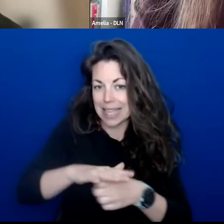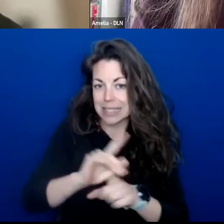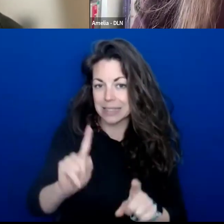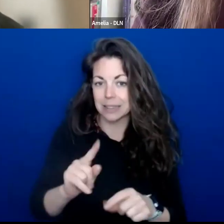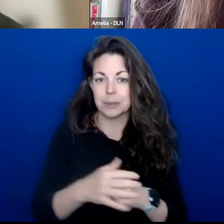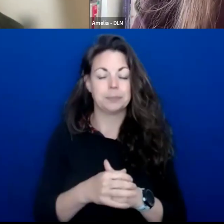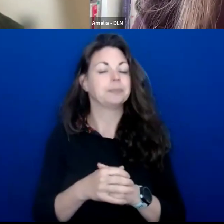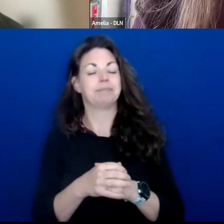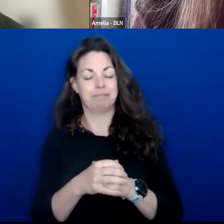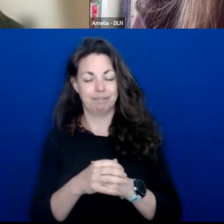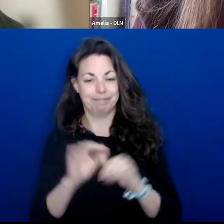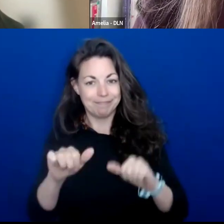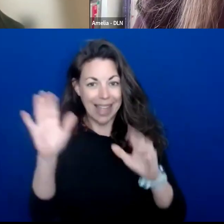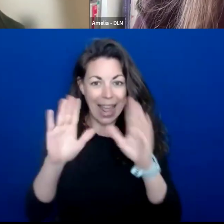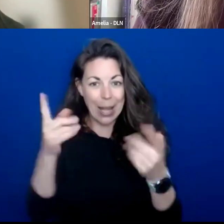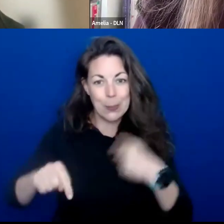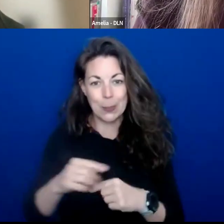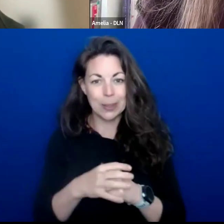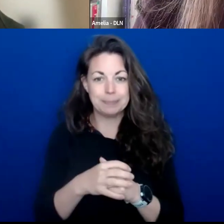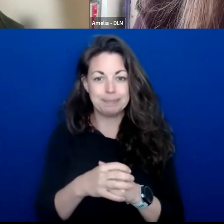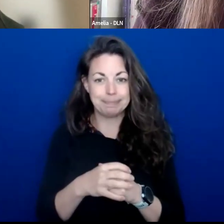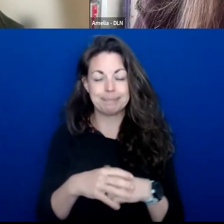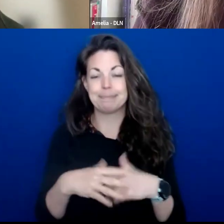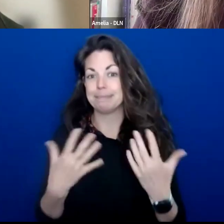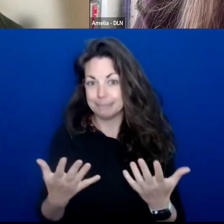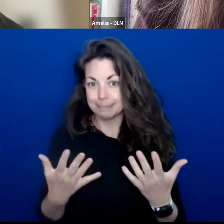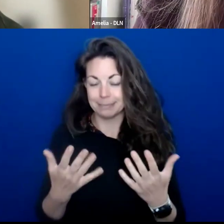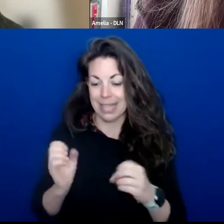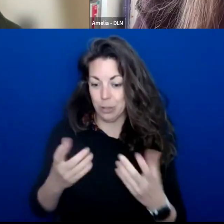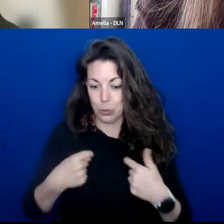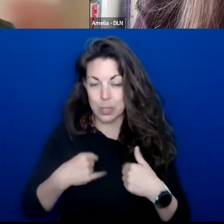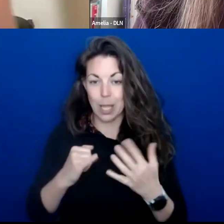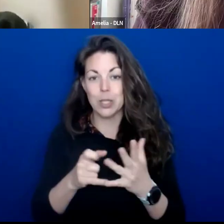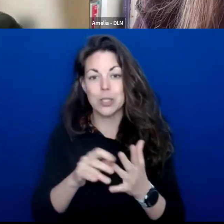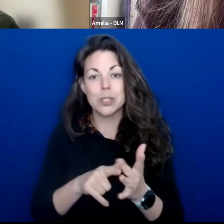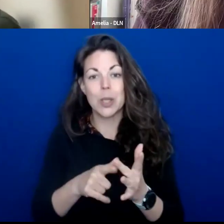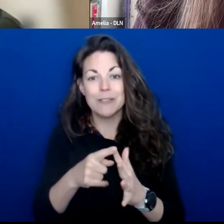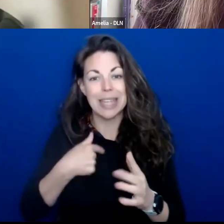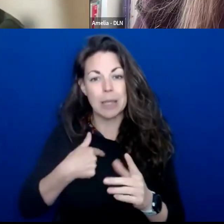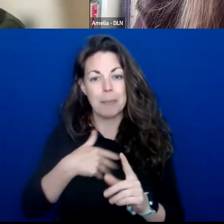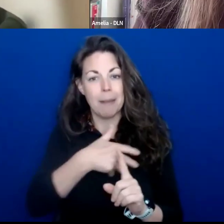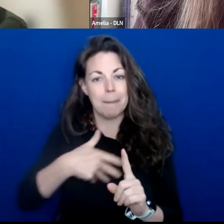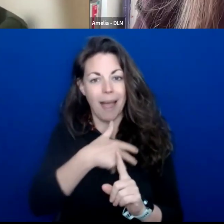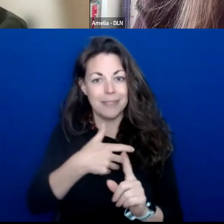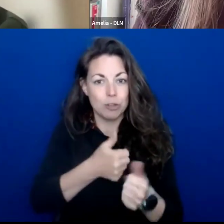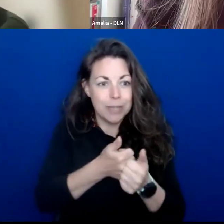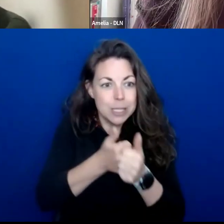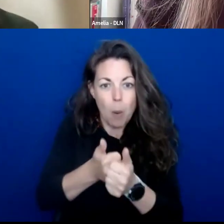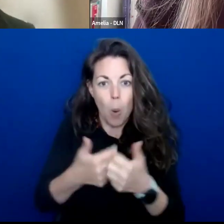Sophie: Yeah. Hi, everyone. Just to introduce myself. I'm Sophie. I'll be doing kind of the behind the scenes stuff today. I've also put all this